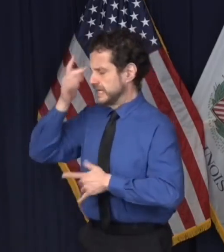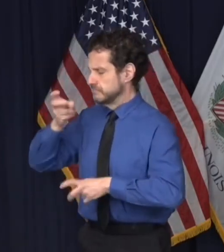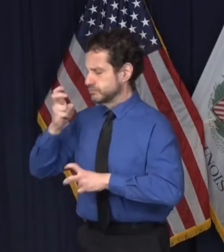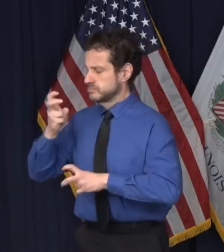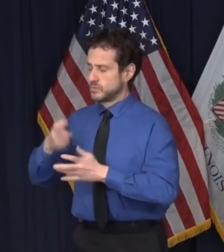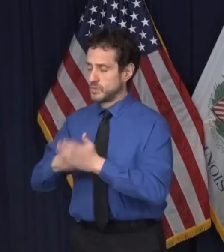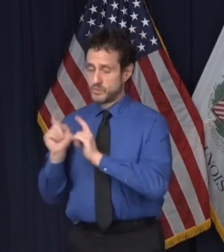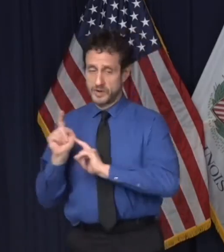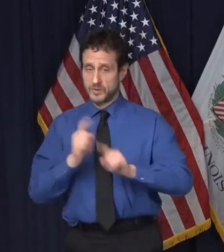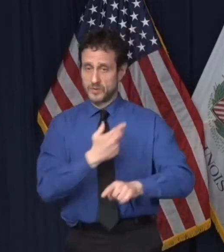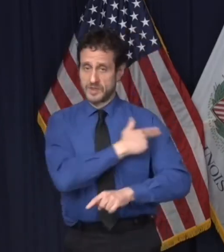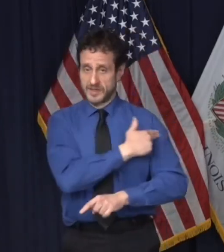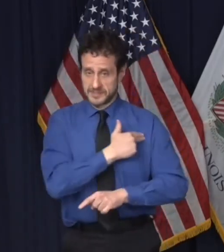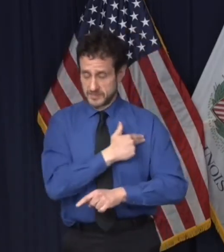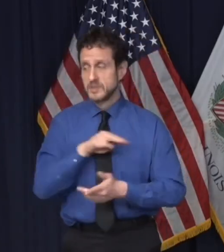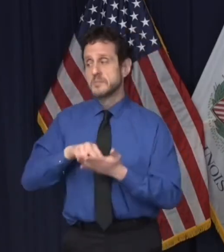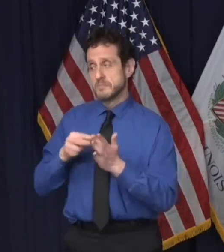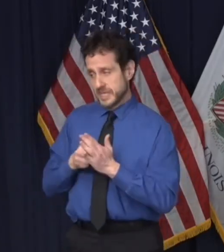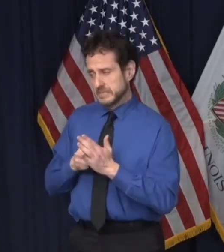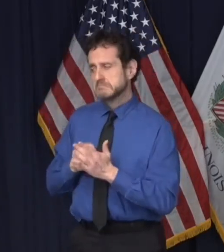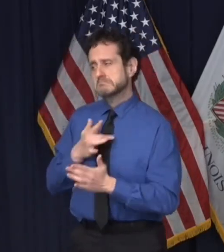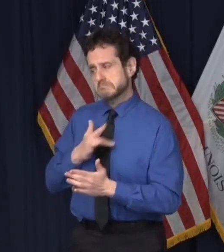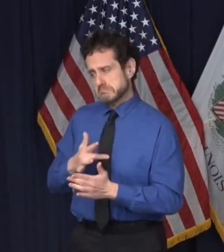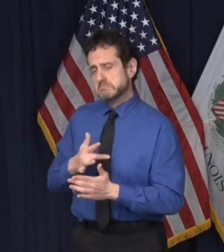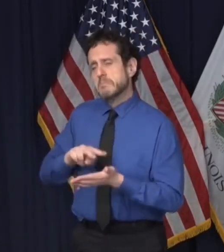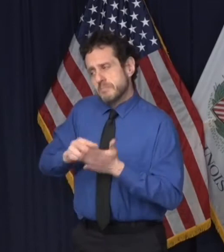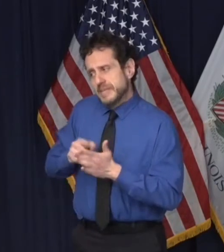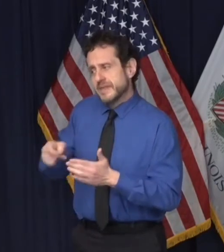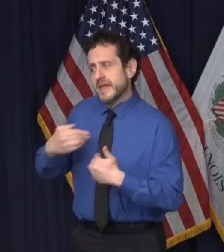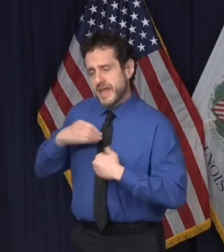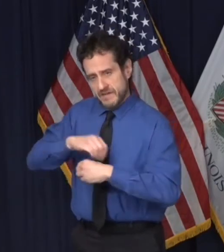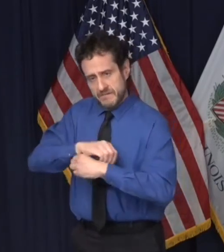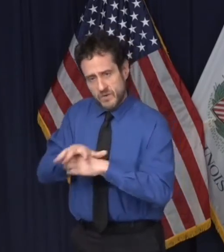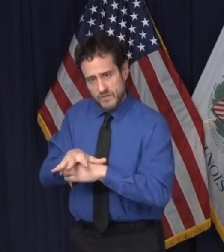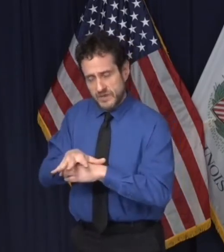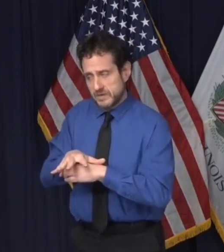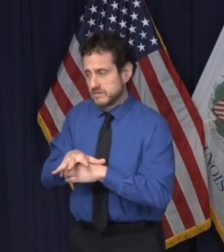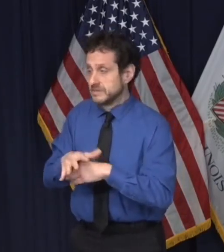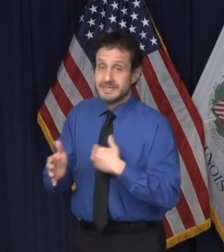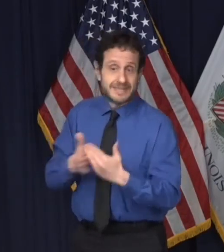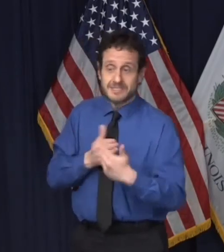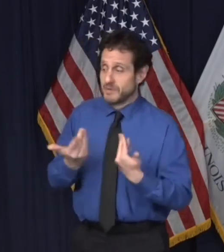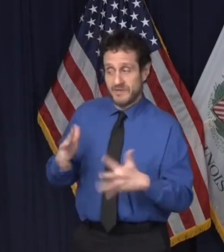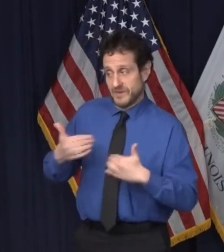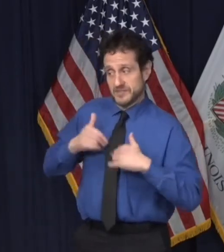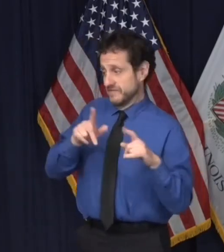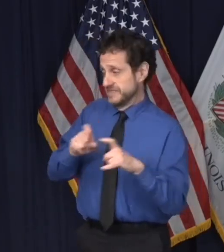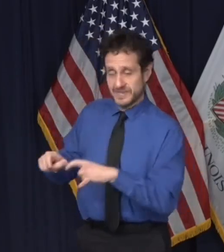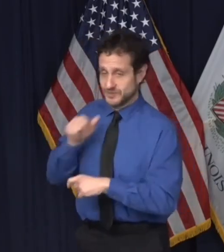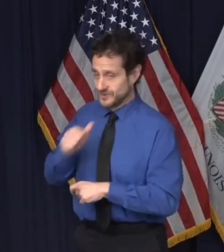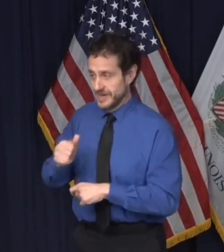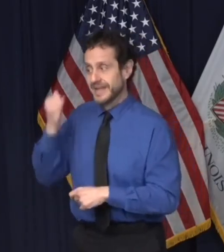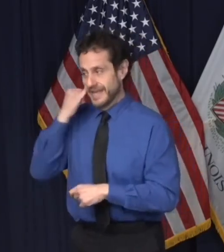ILLNESS TO NEED HOSPITAL CARE, THEN IT IS LIKELY THAT THAT PERSON HAS COVID-19 WHETHER OR